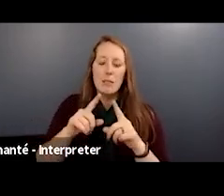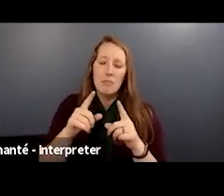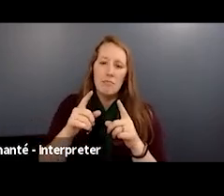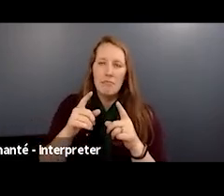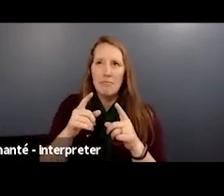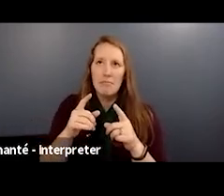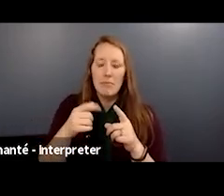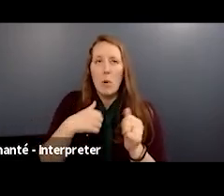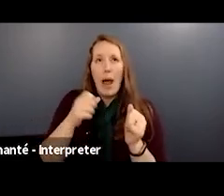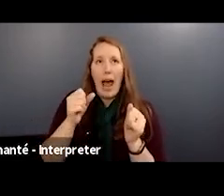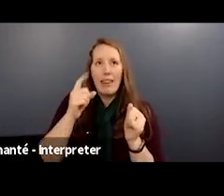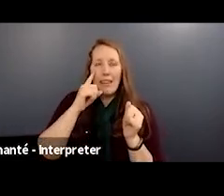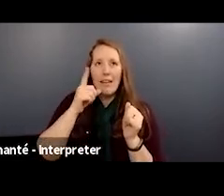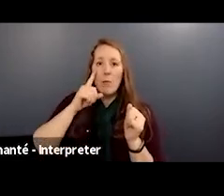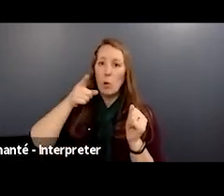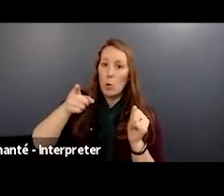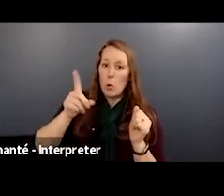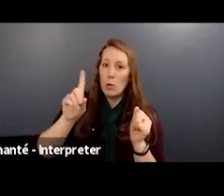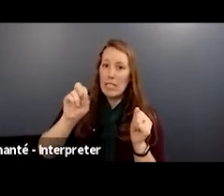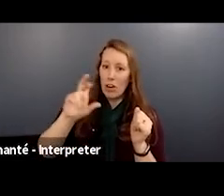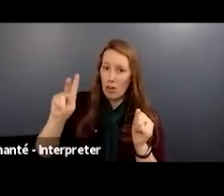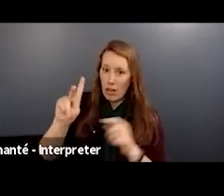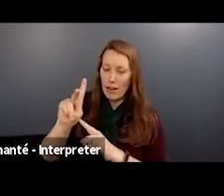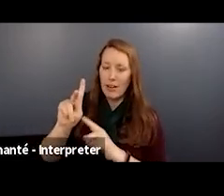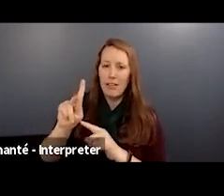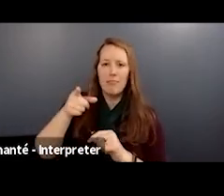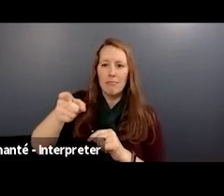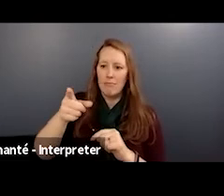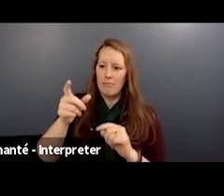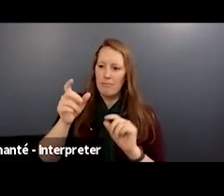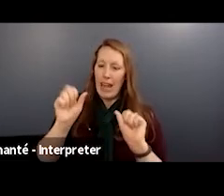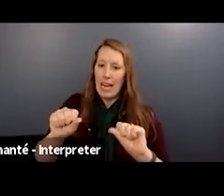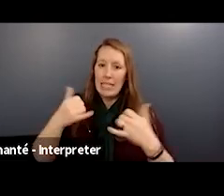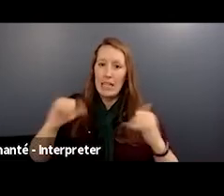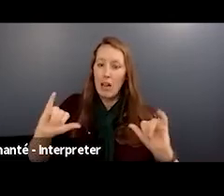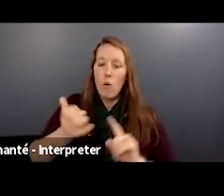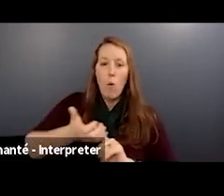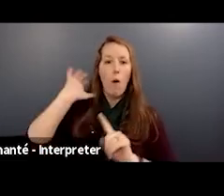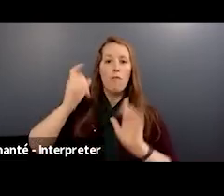that your ability to still be able to show your true, authentic self then lends that to